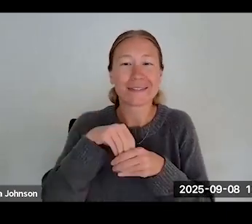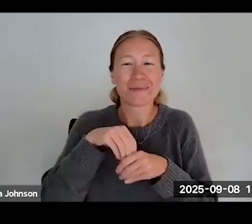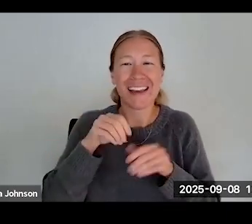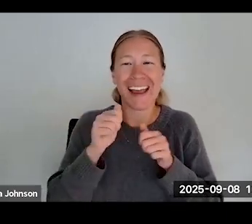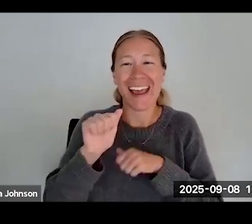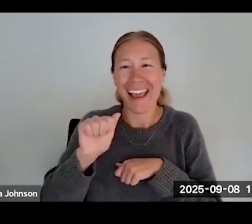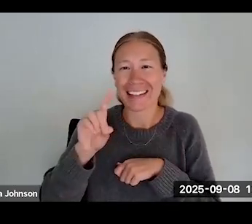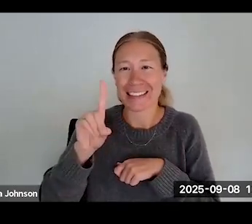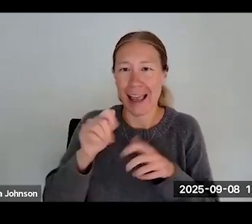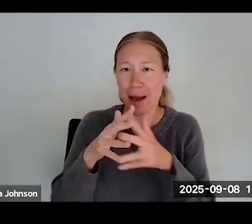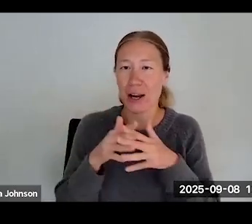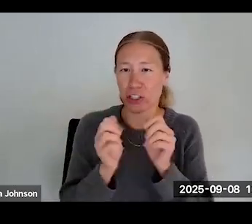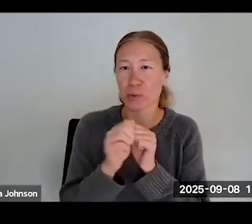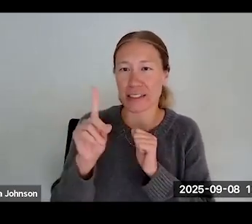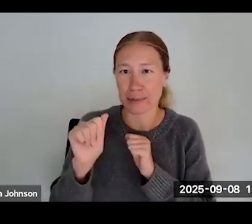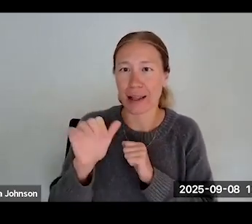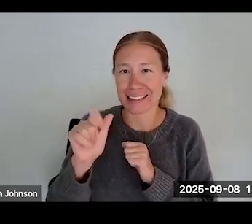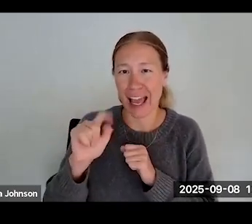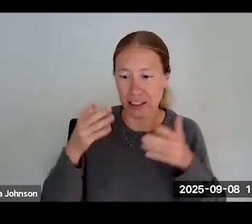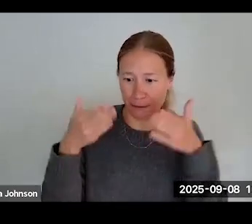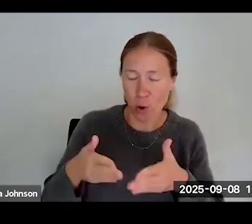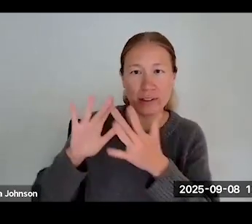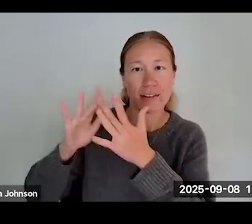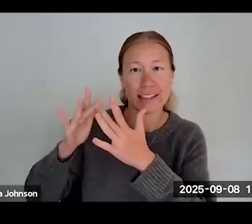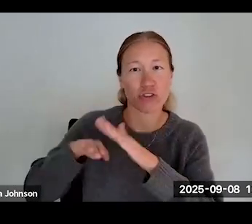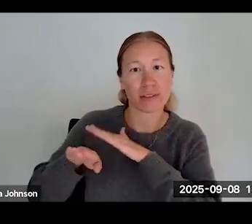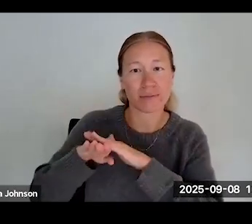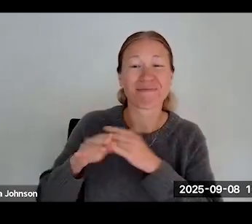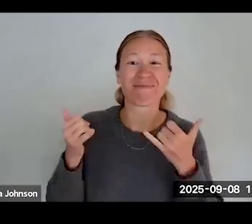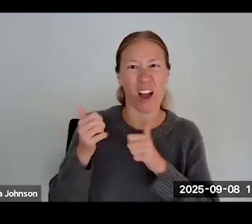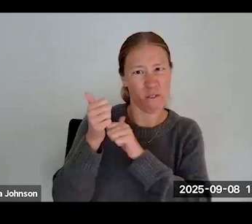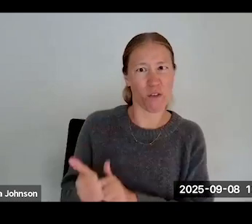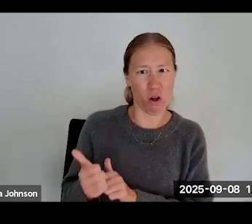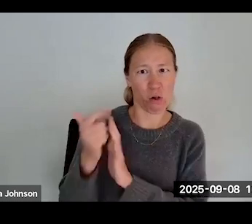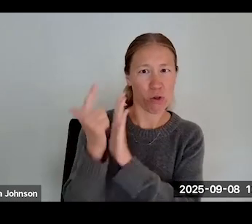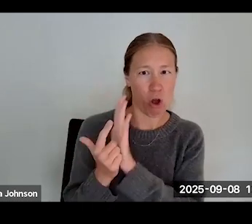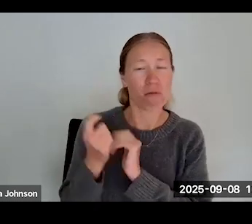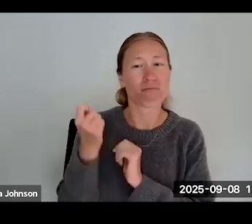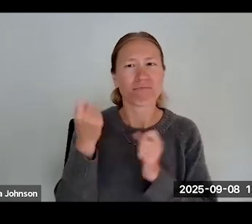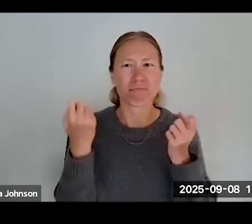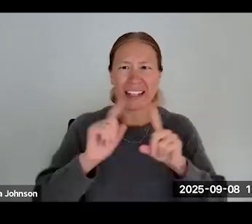which are focused on digital accessibility. While this is a compliance matter, the reasons to care about digital accessibility